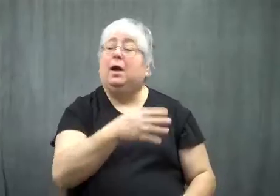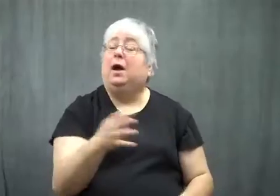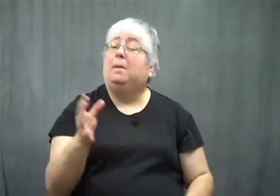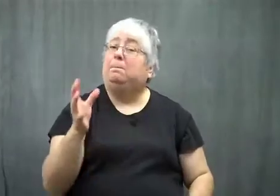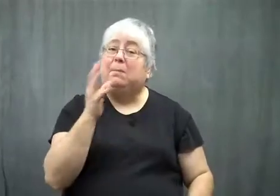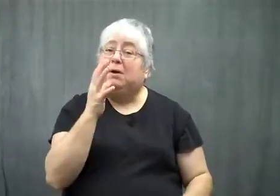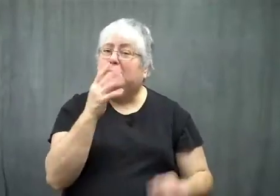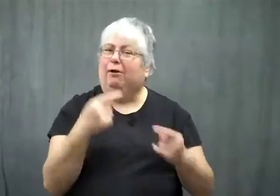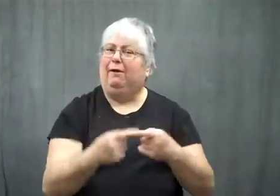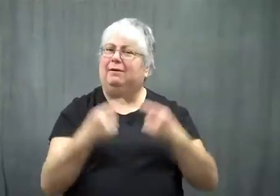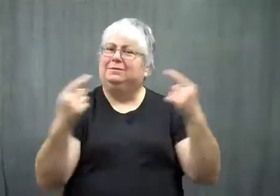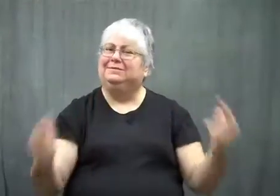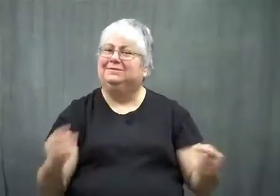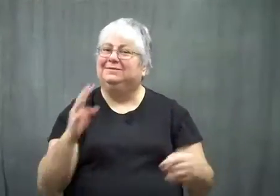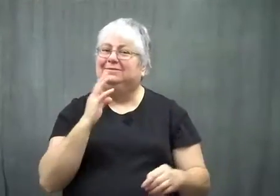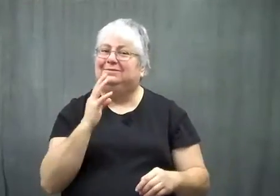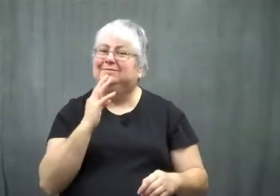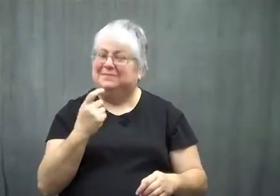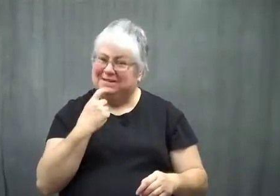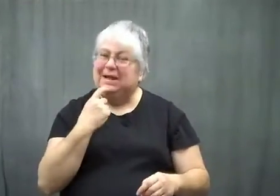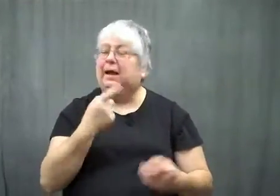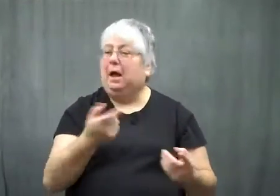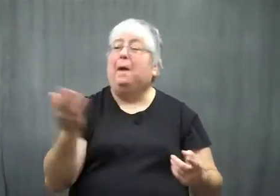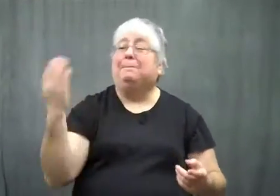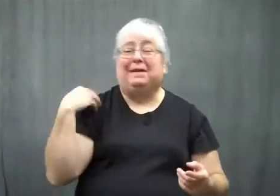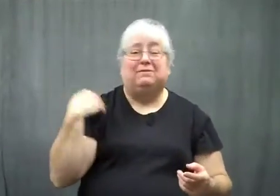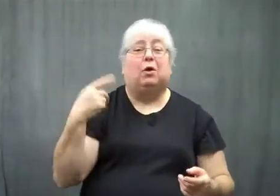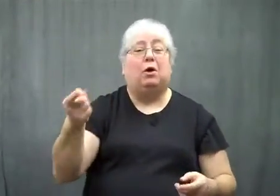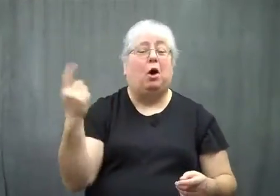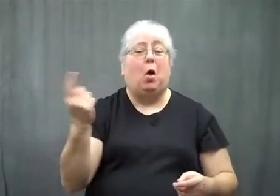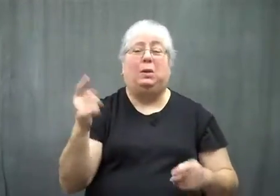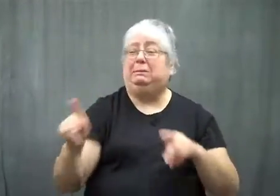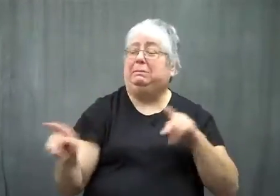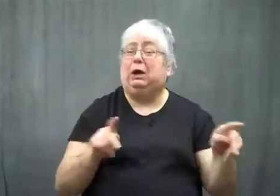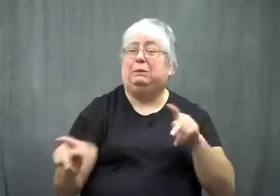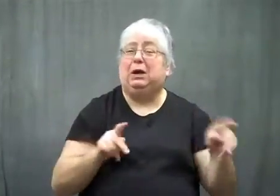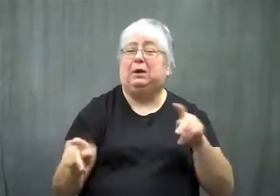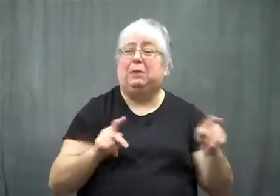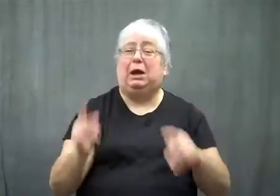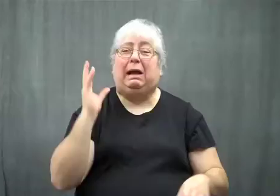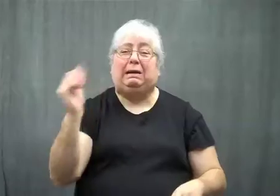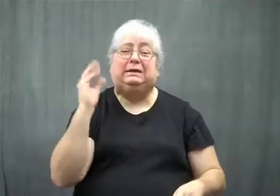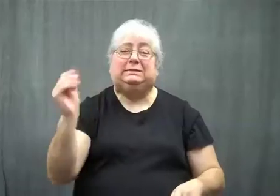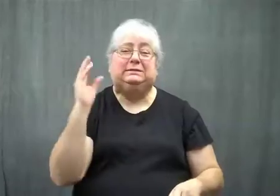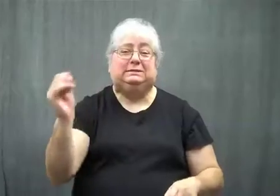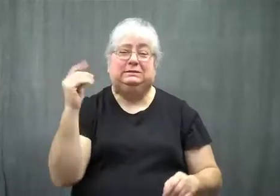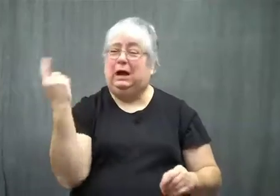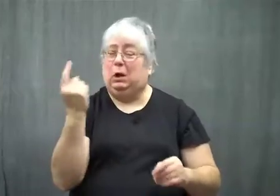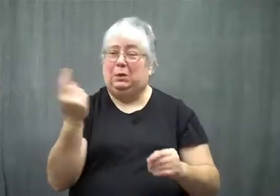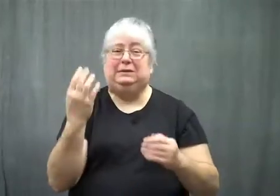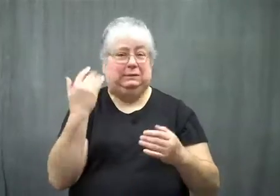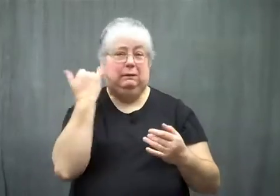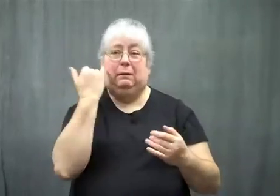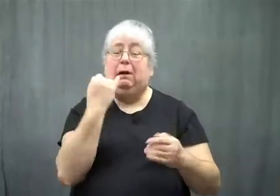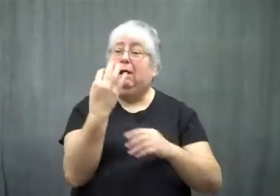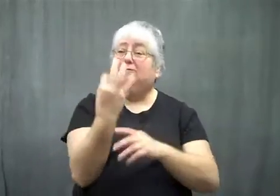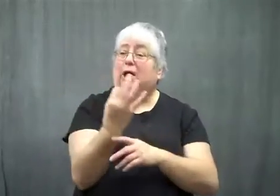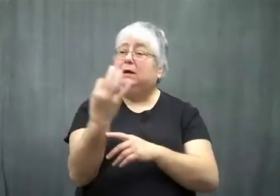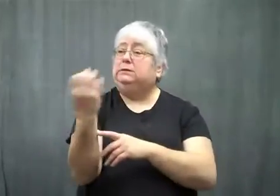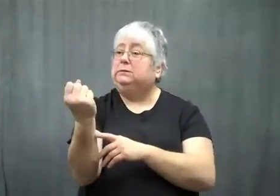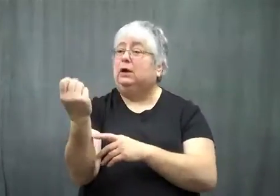His mother had the opposite viewpoint.